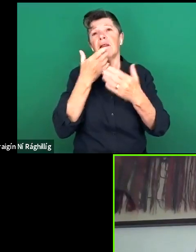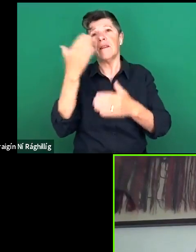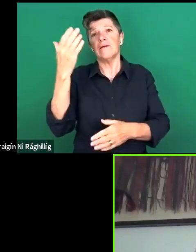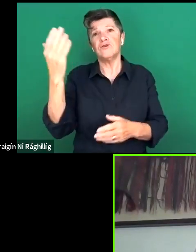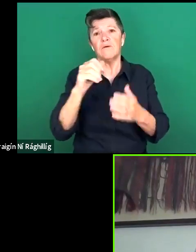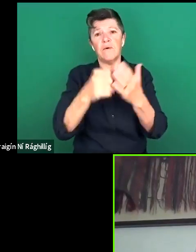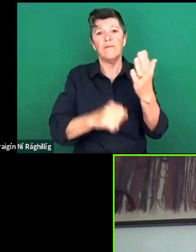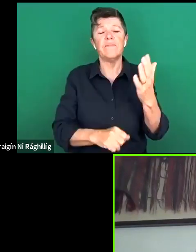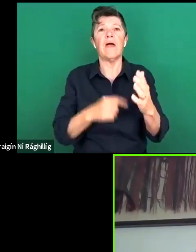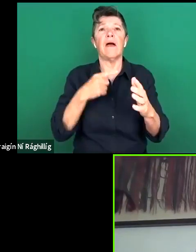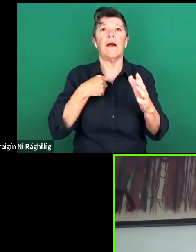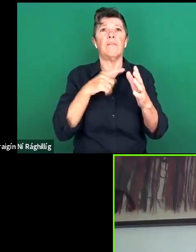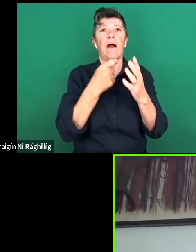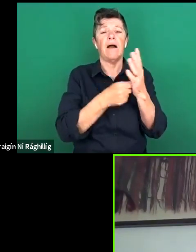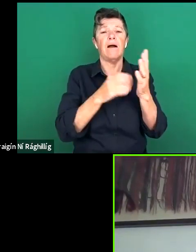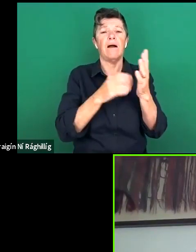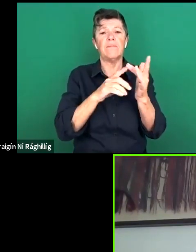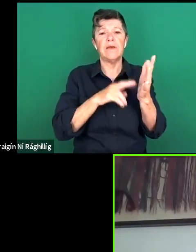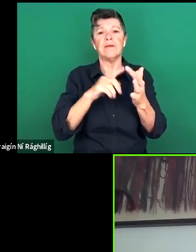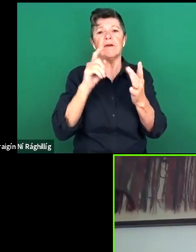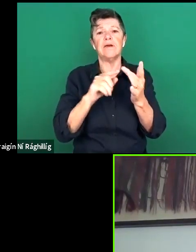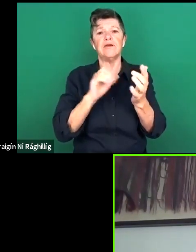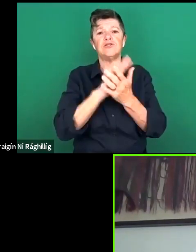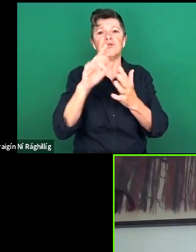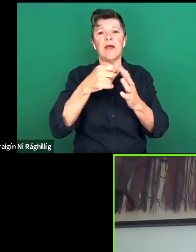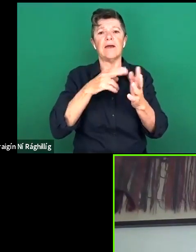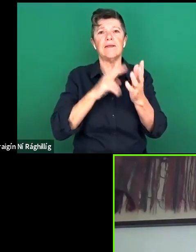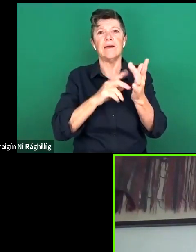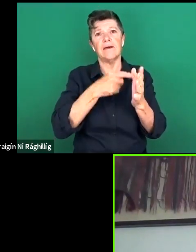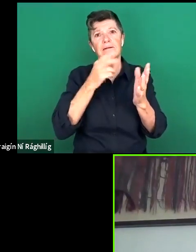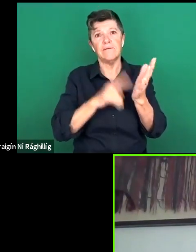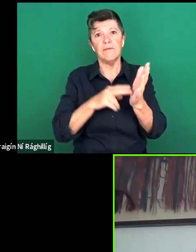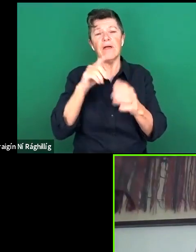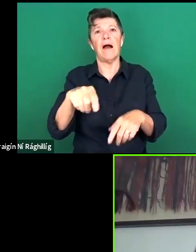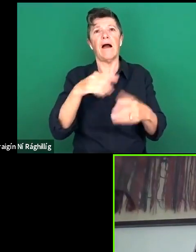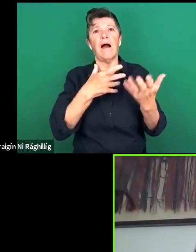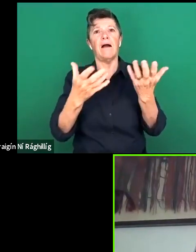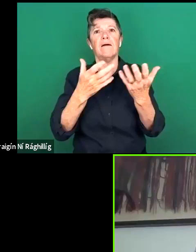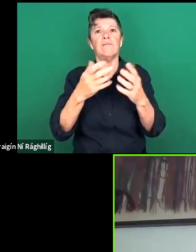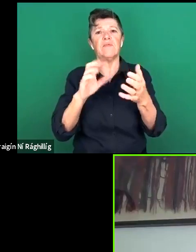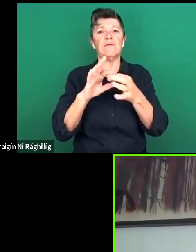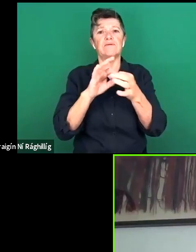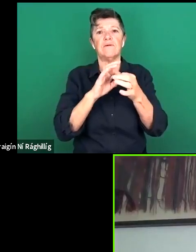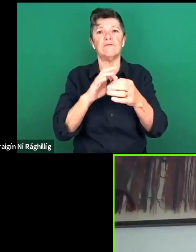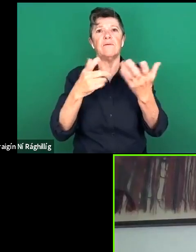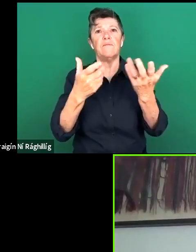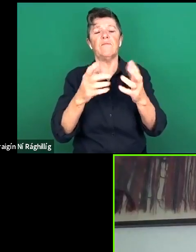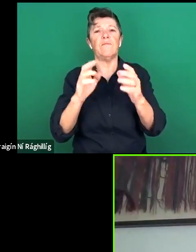science . Tonights talk is the inaugural ral Atlantic Fellows